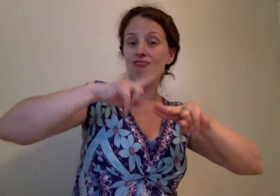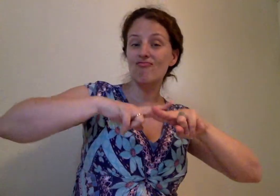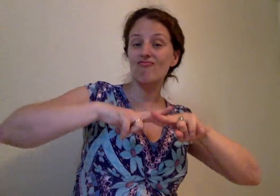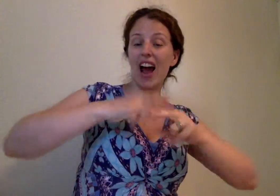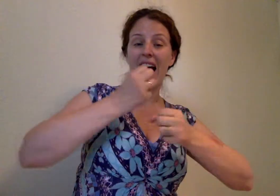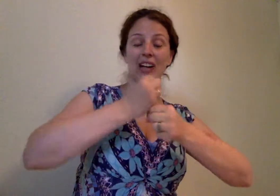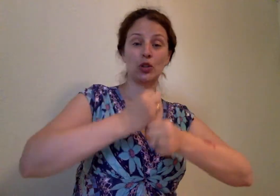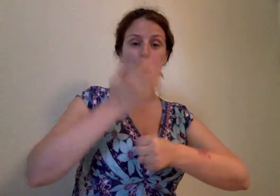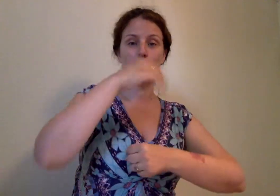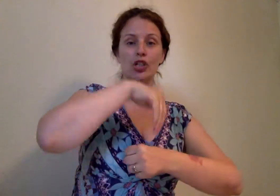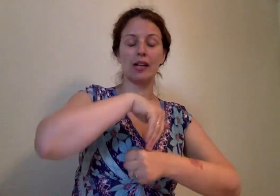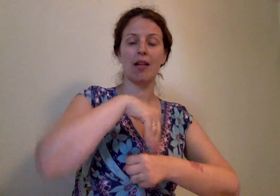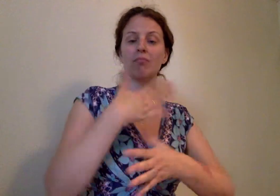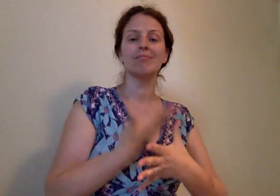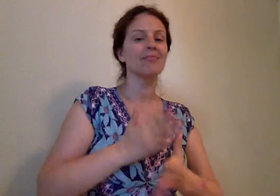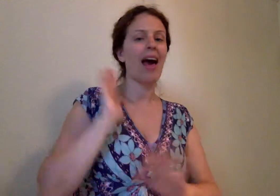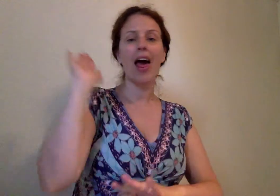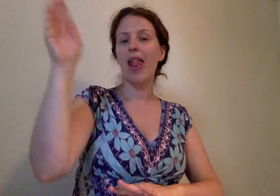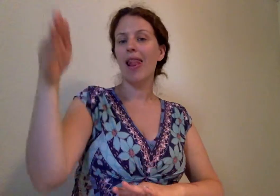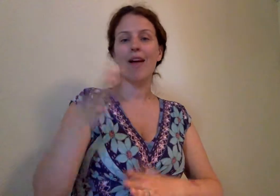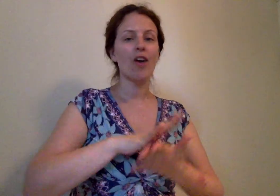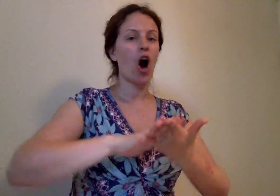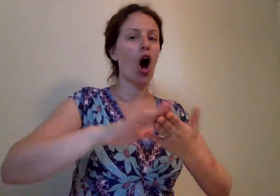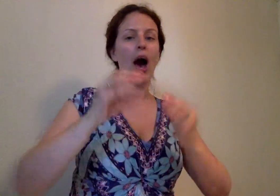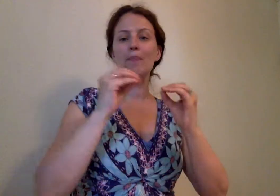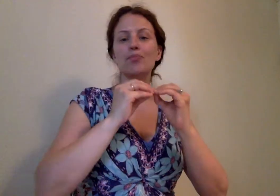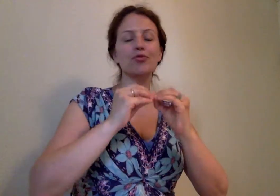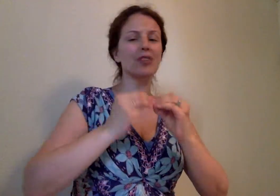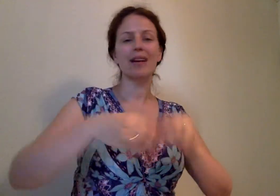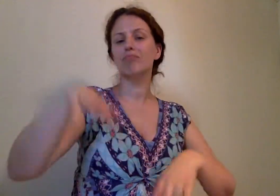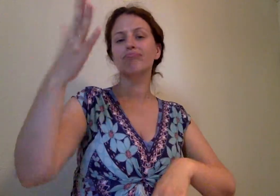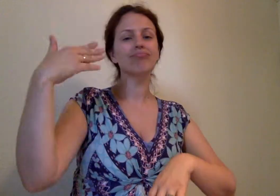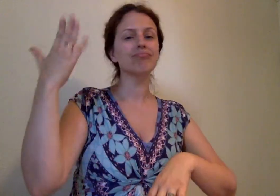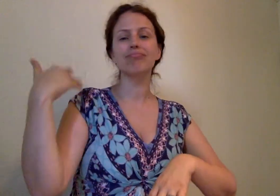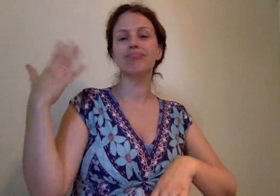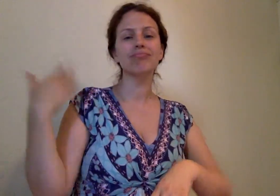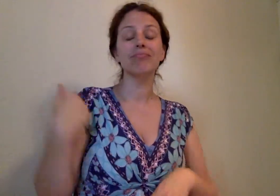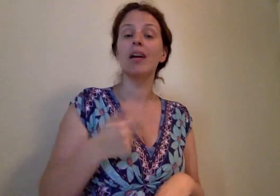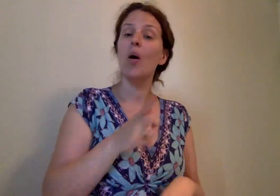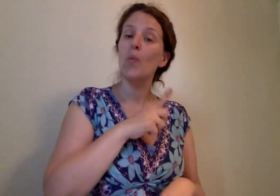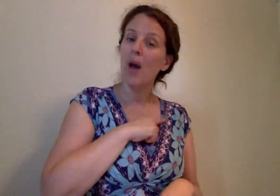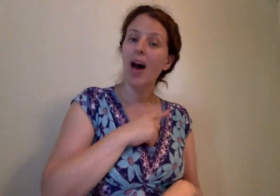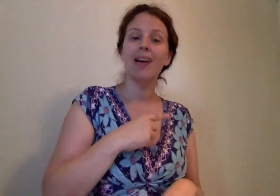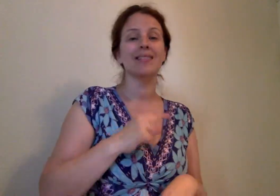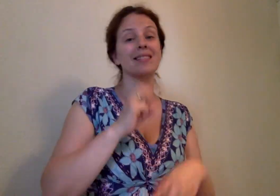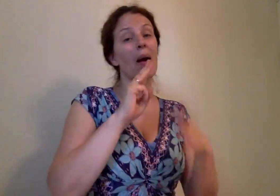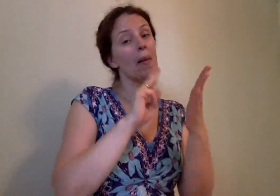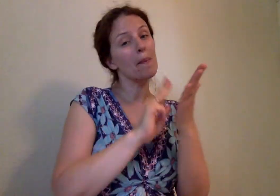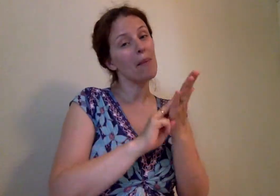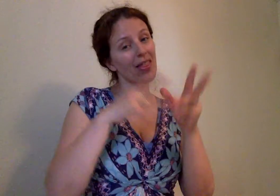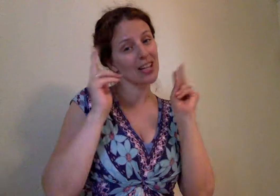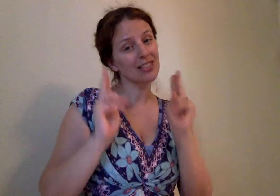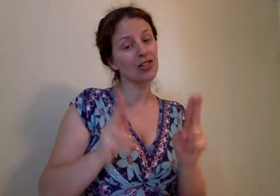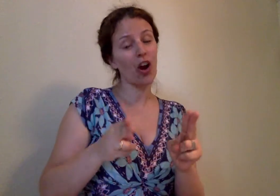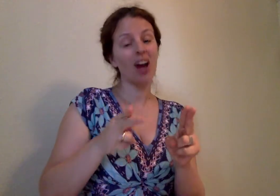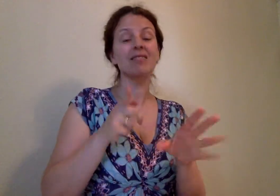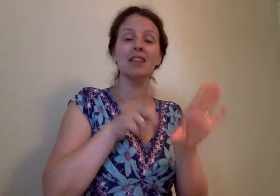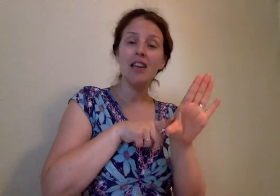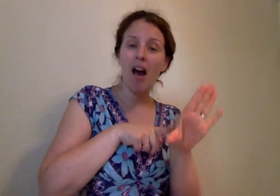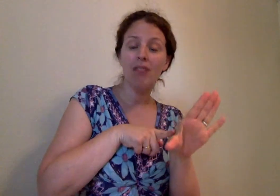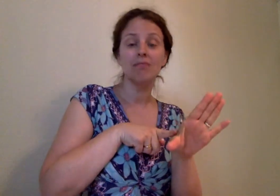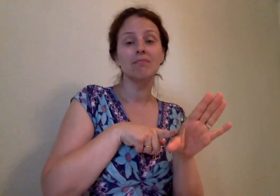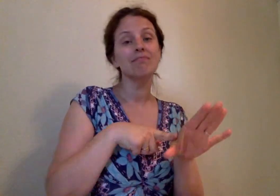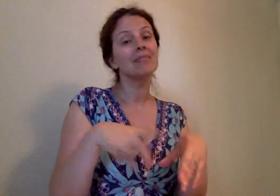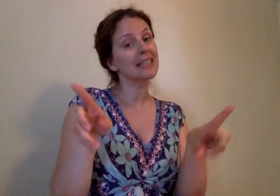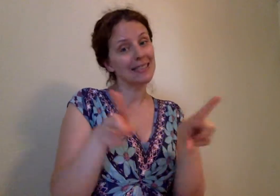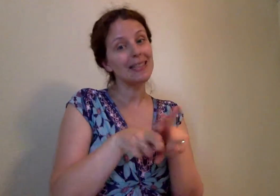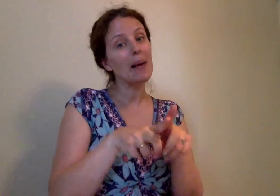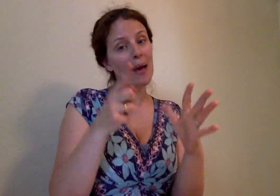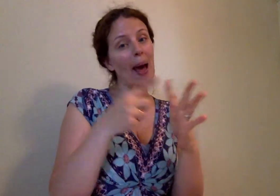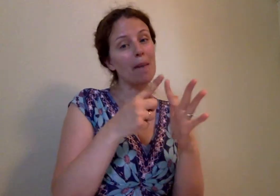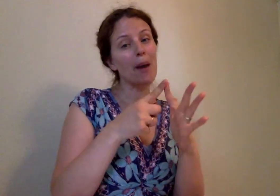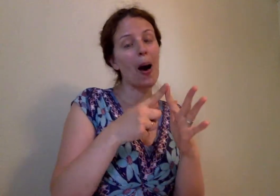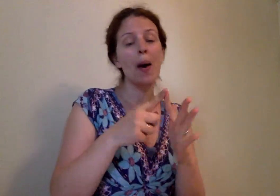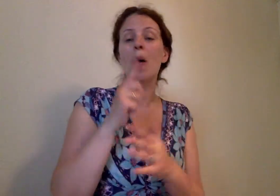Now Frank Churchill left Highbury years ago because his mother died young, same as Emma